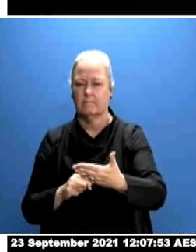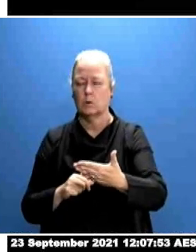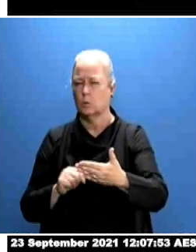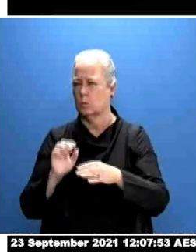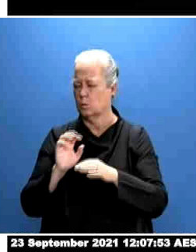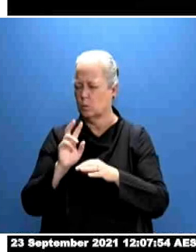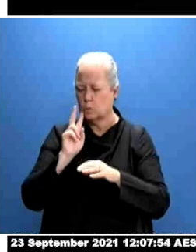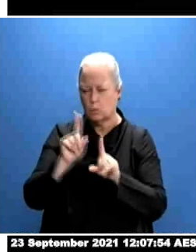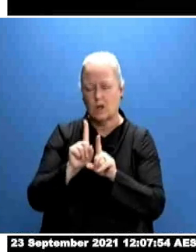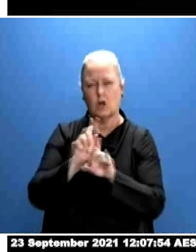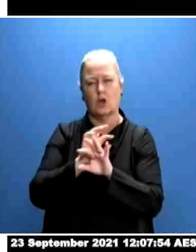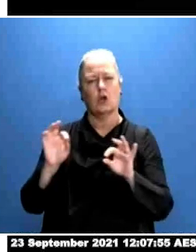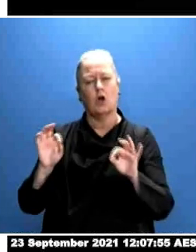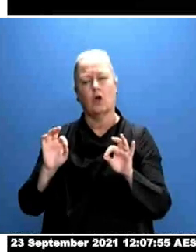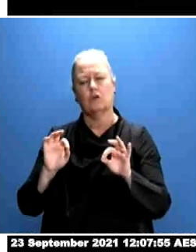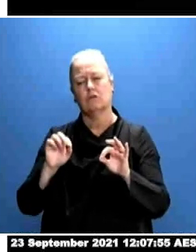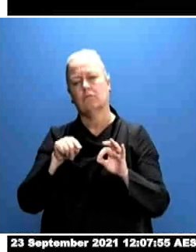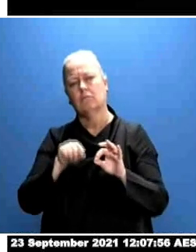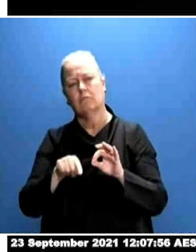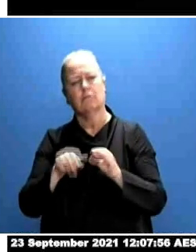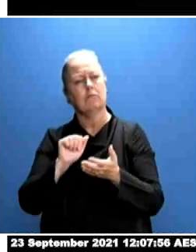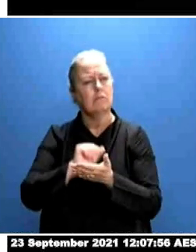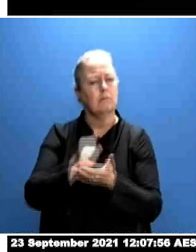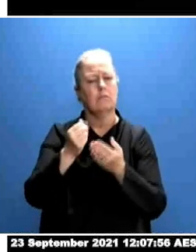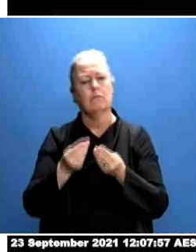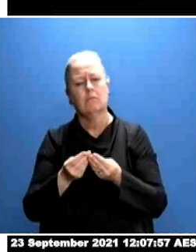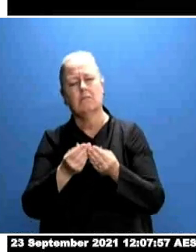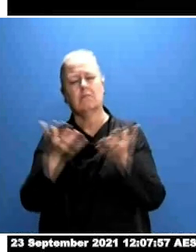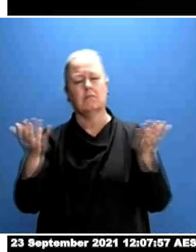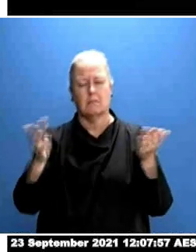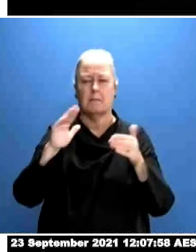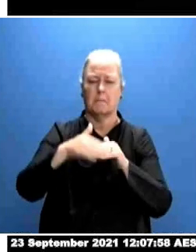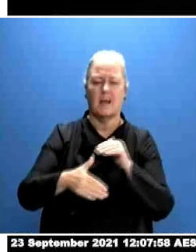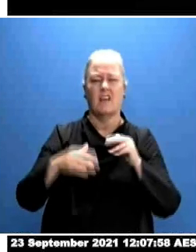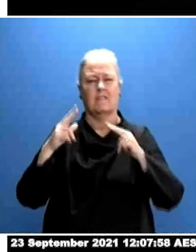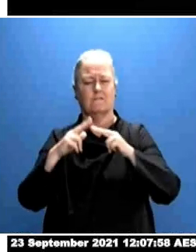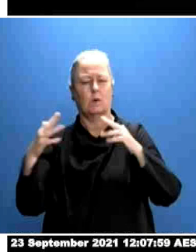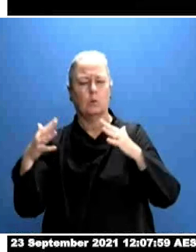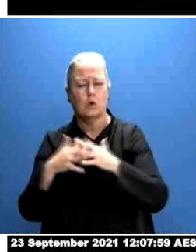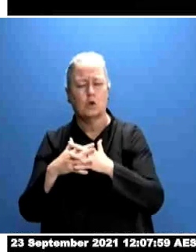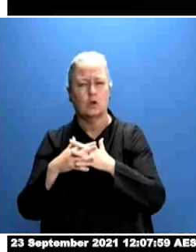and didn't seem to be available outside of Government and elsewhere.